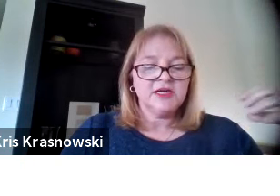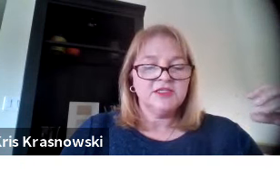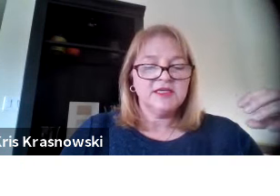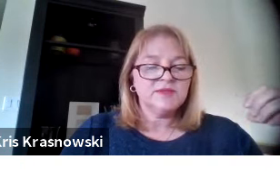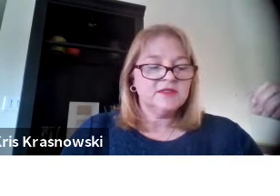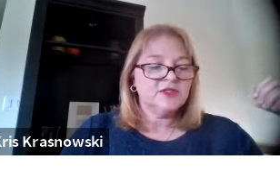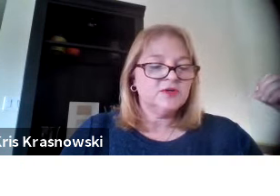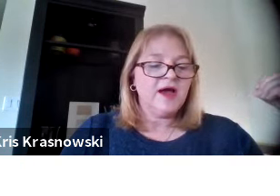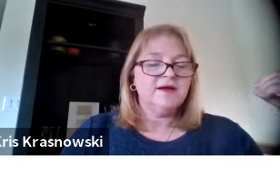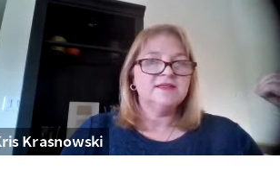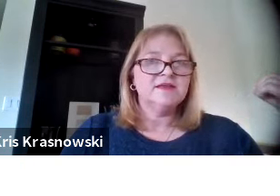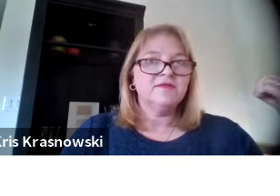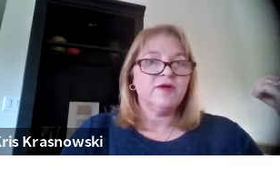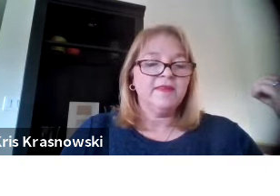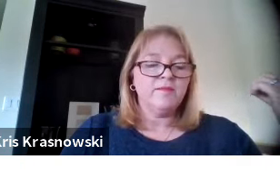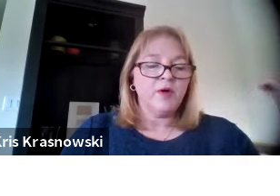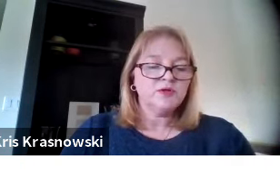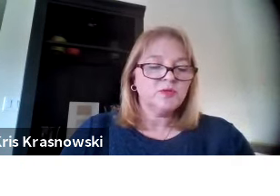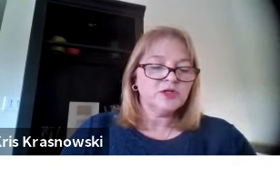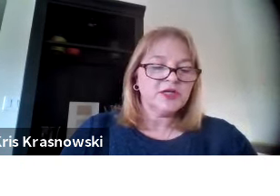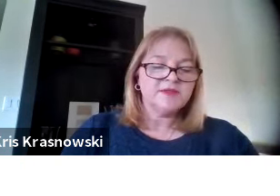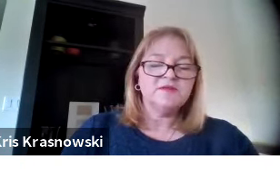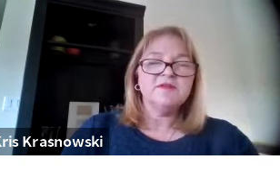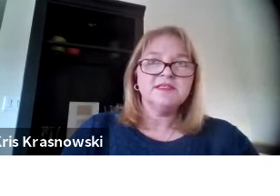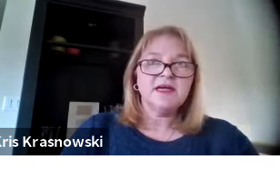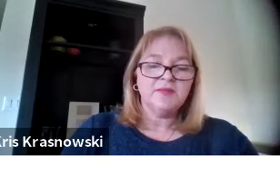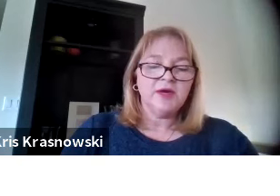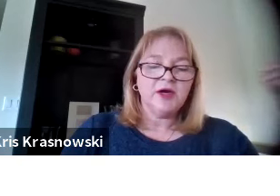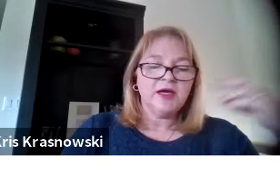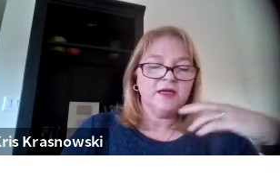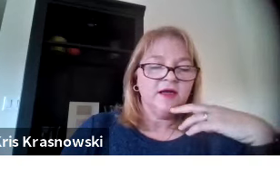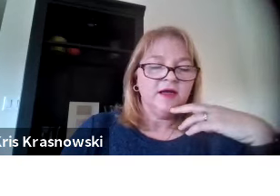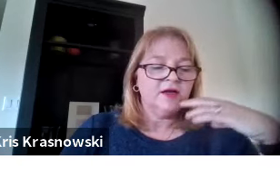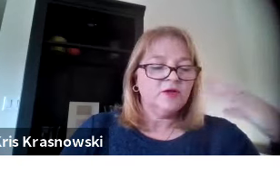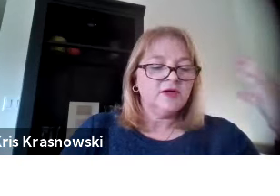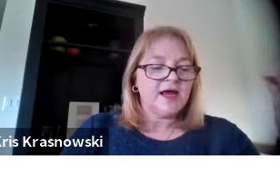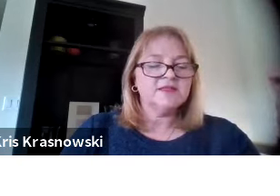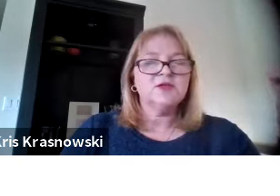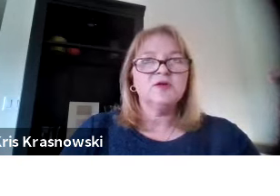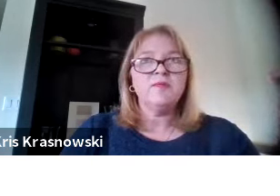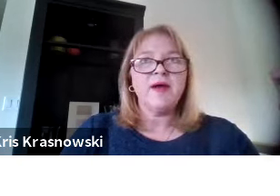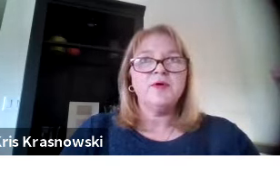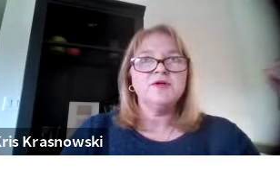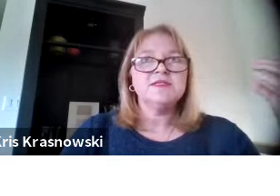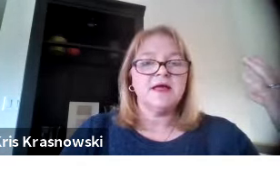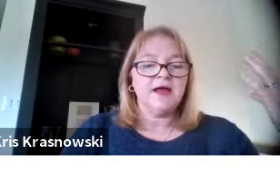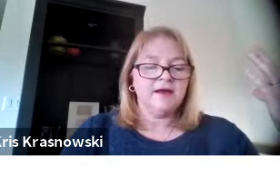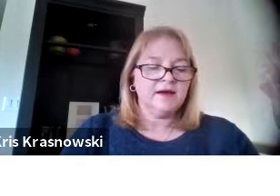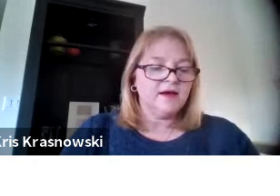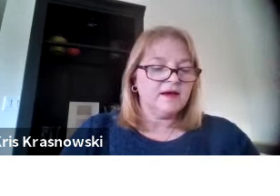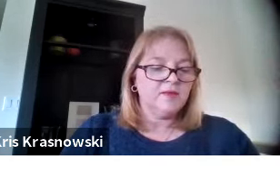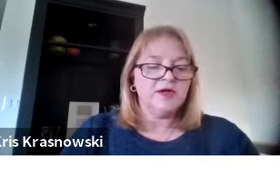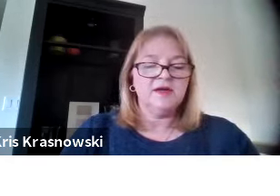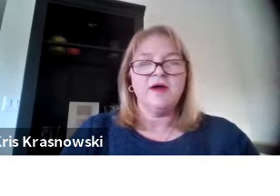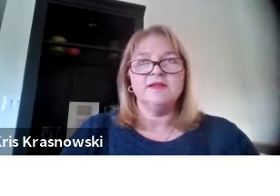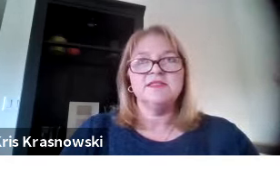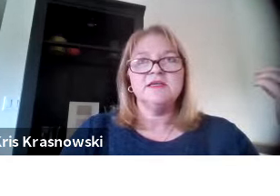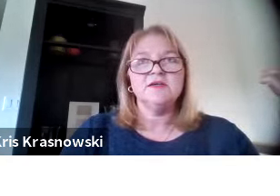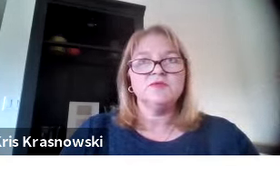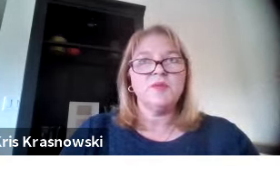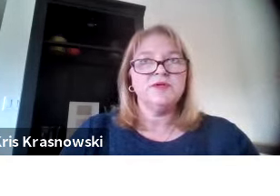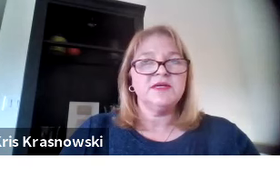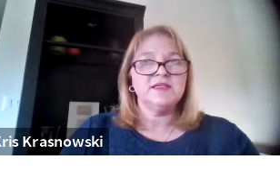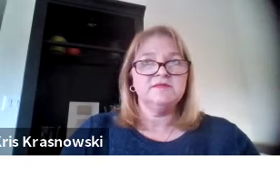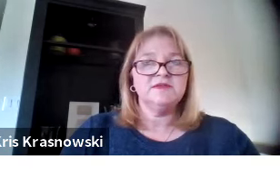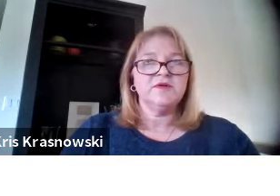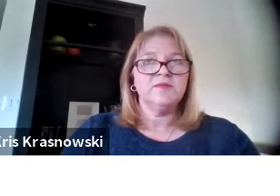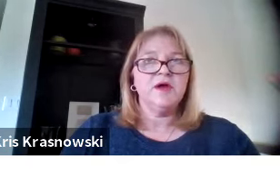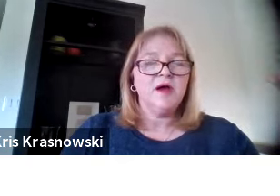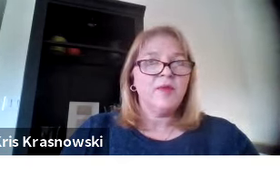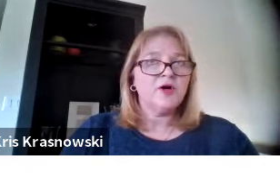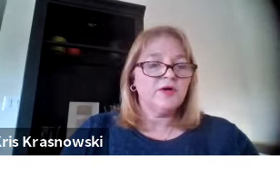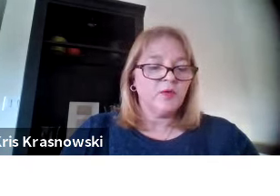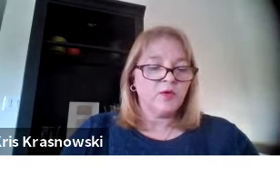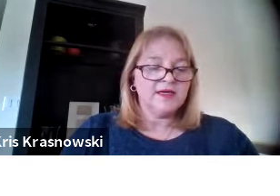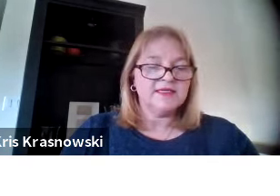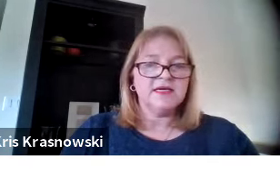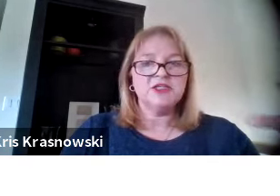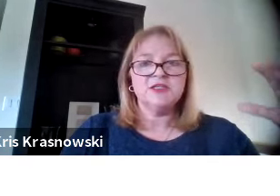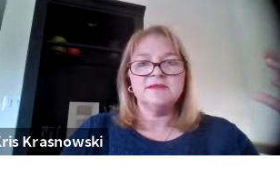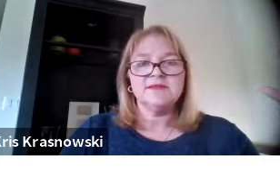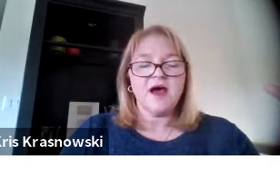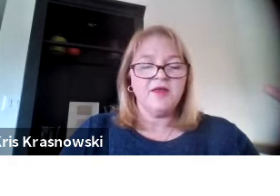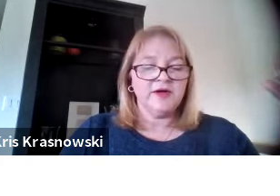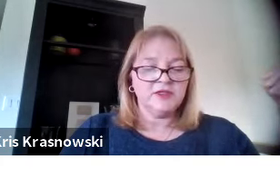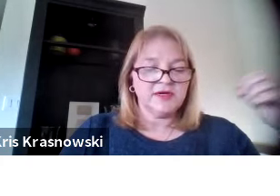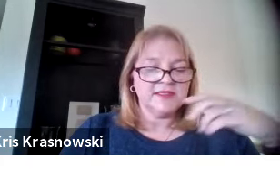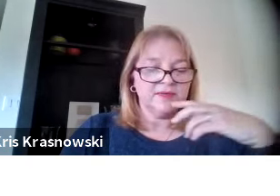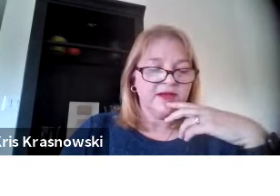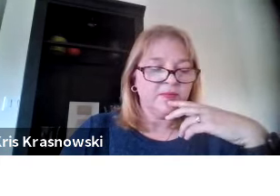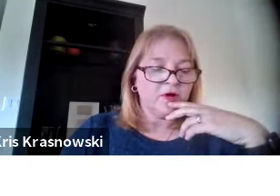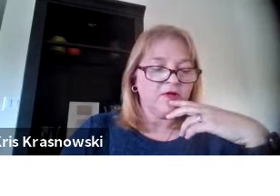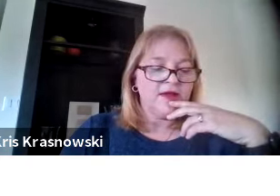Kris Krasnowski: The change teams in the two counties delivering the most workshops over the study period included external Members like Community volunteers representatives from partnering organizations other interested people.